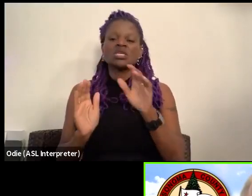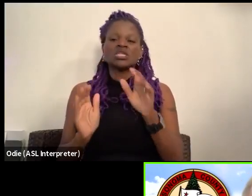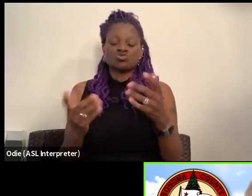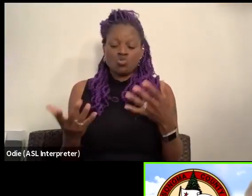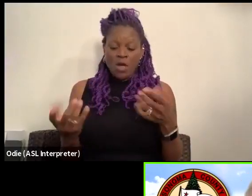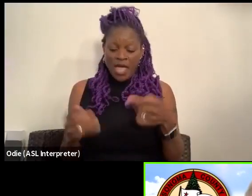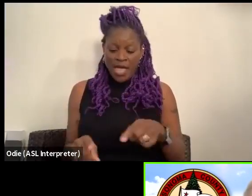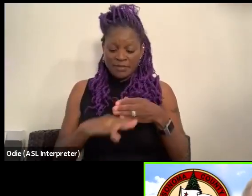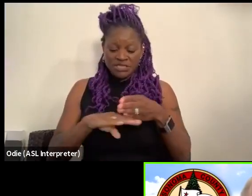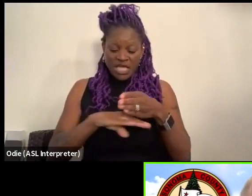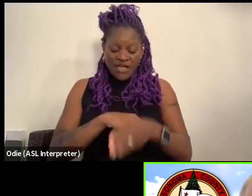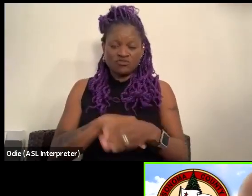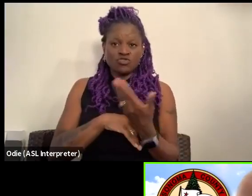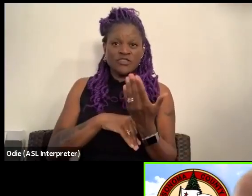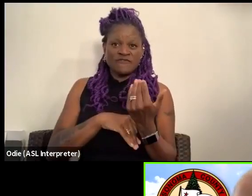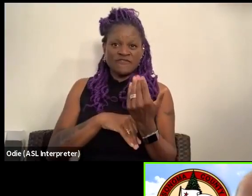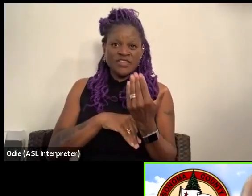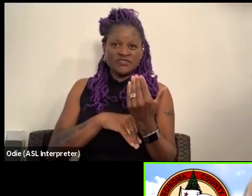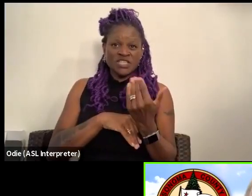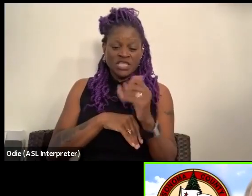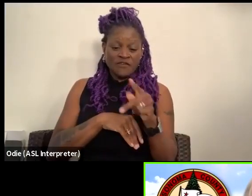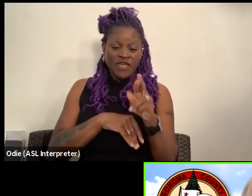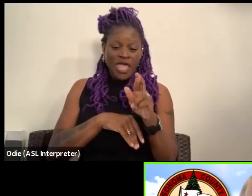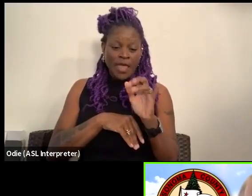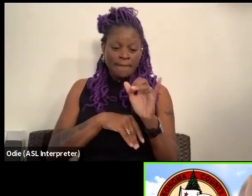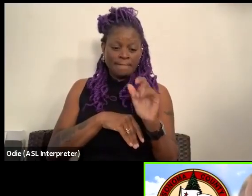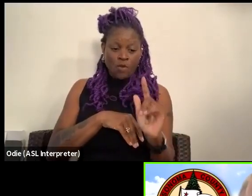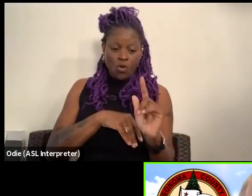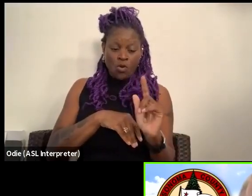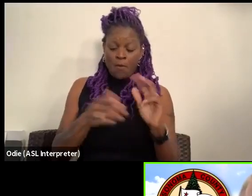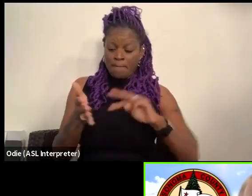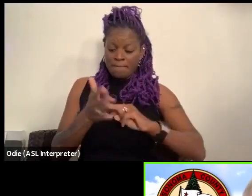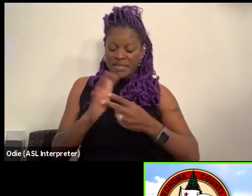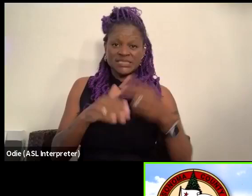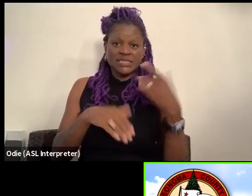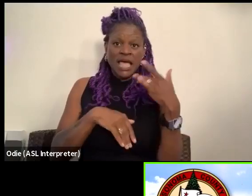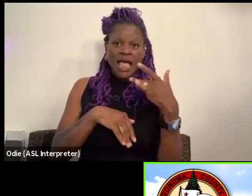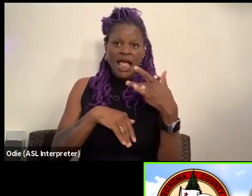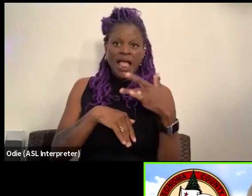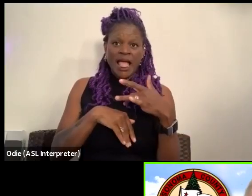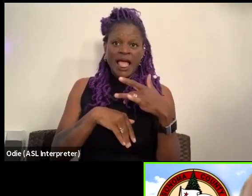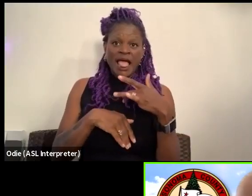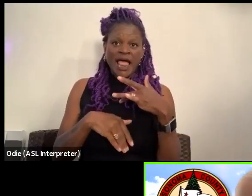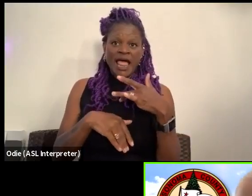The 15th of April is when eligibility moves over into